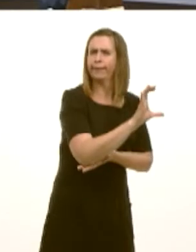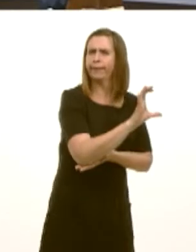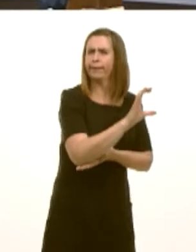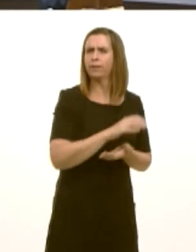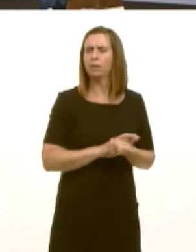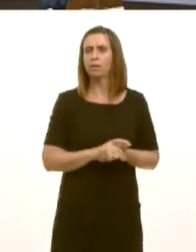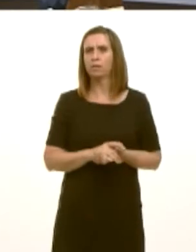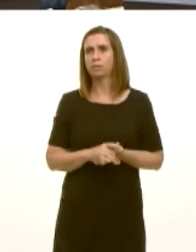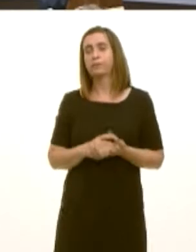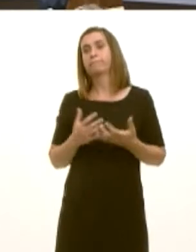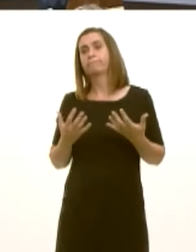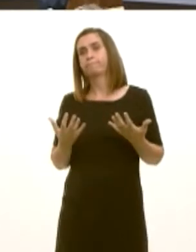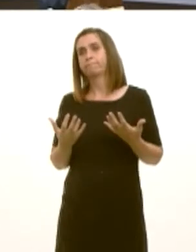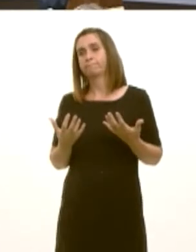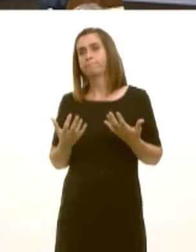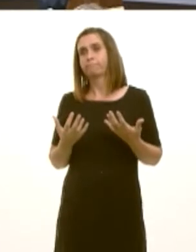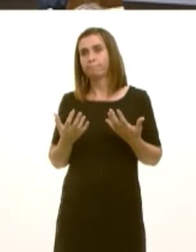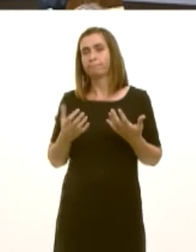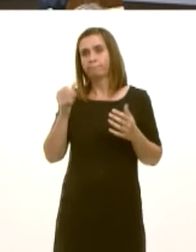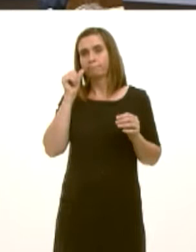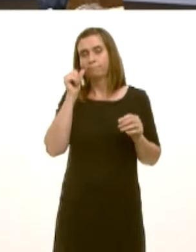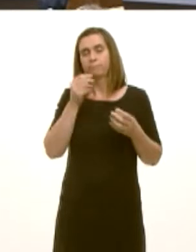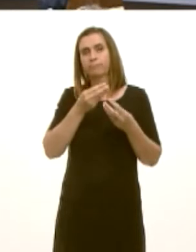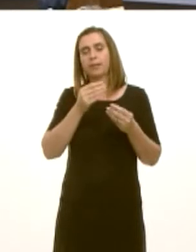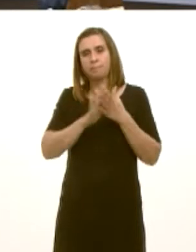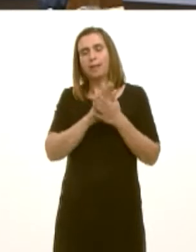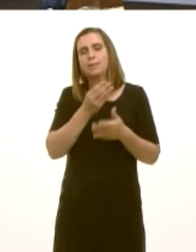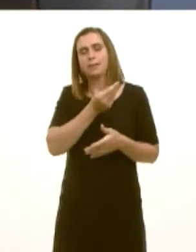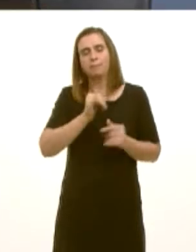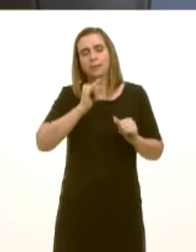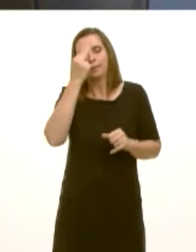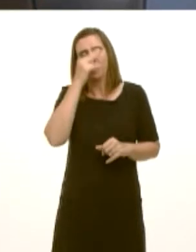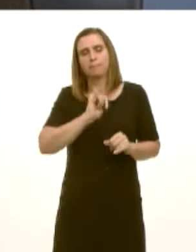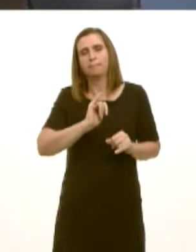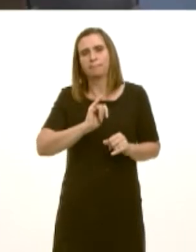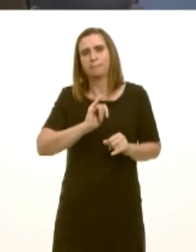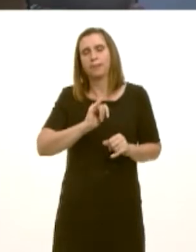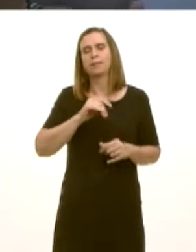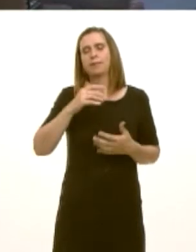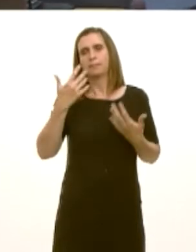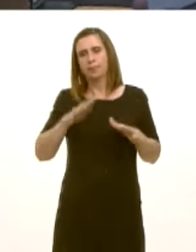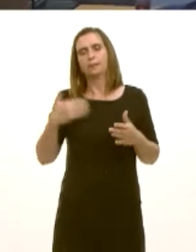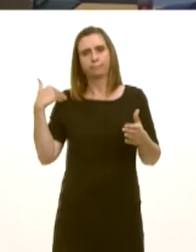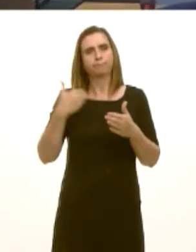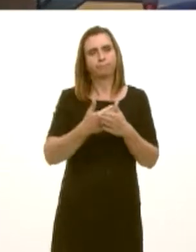that sometimes gives some in the public sector a bad name. Weíve seen, of course, it happening with chief executives in local authorities.